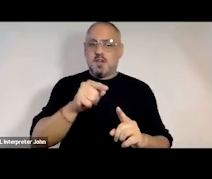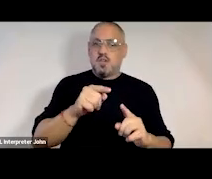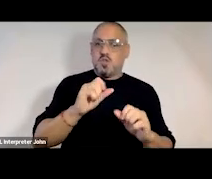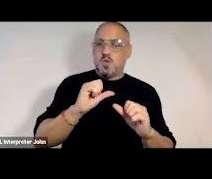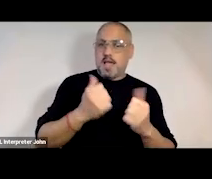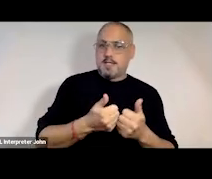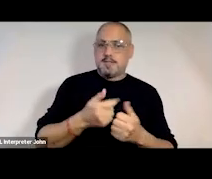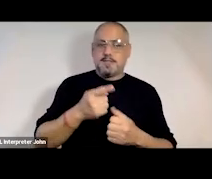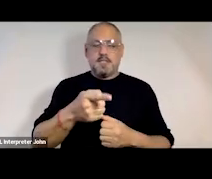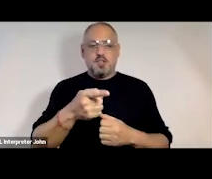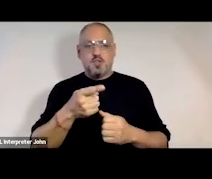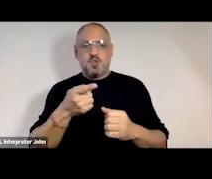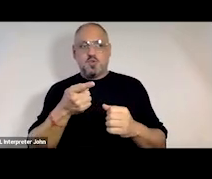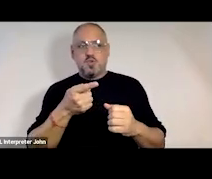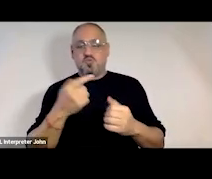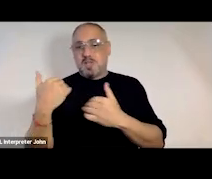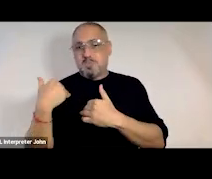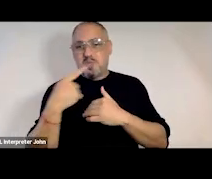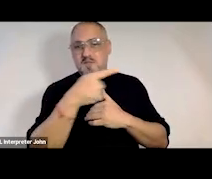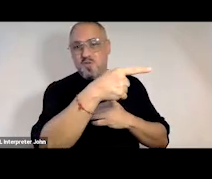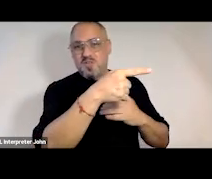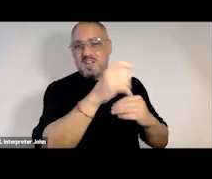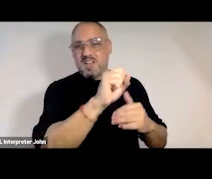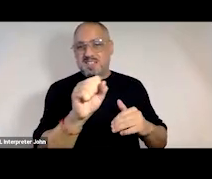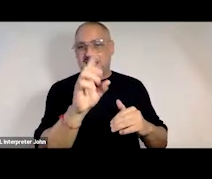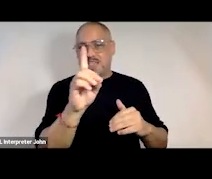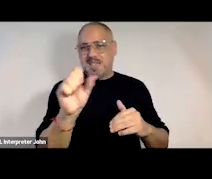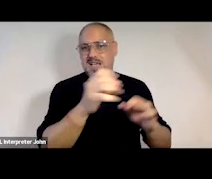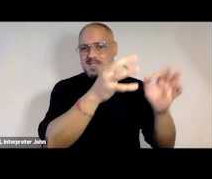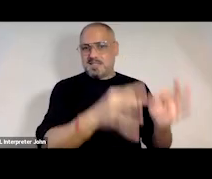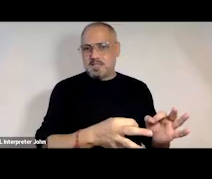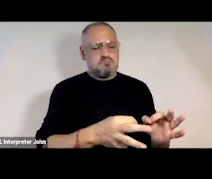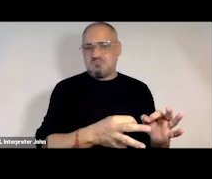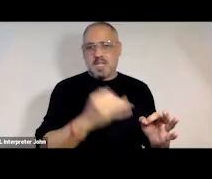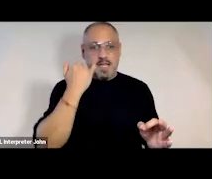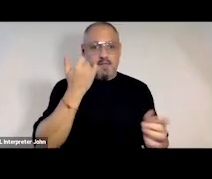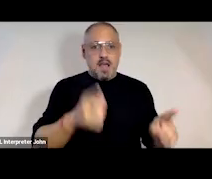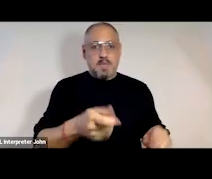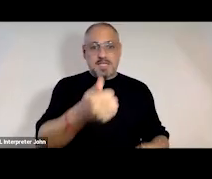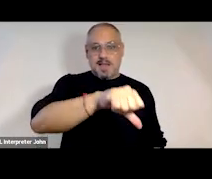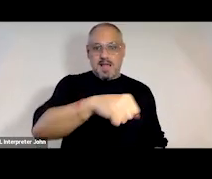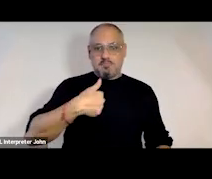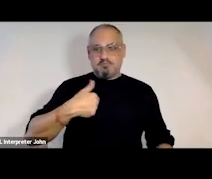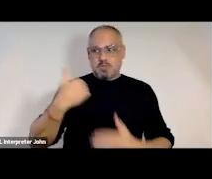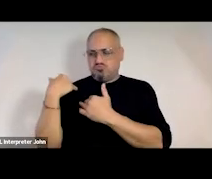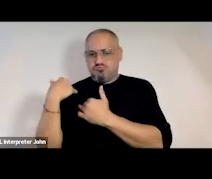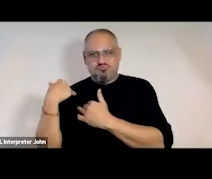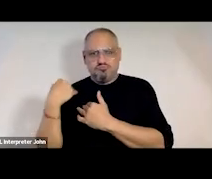for any decisions made by SSA or DDS. So if your client's claim gets denied, you're not liable for that denial